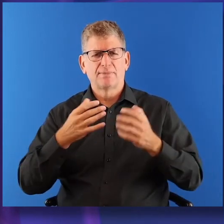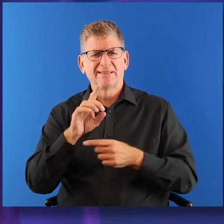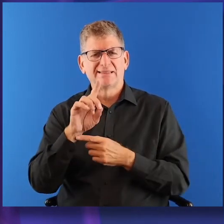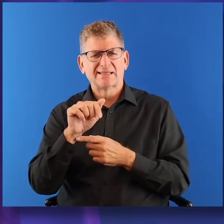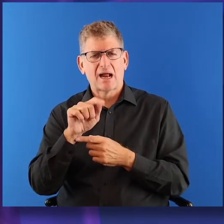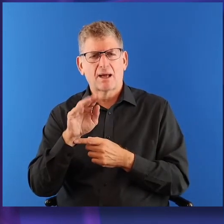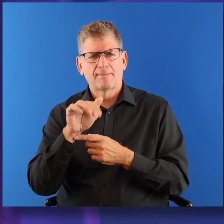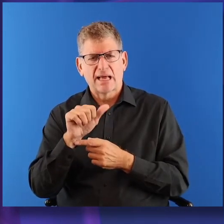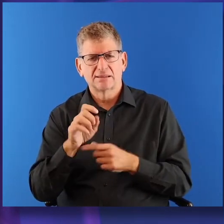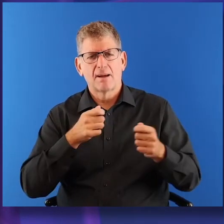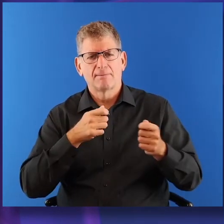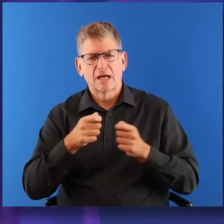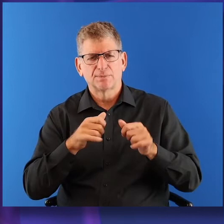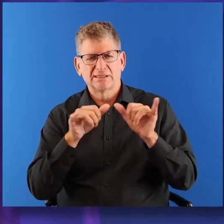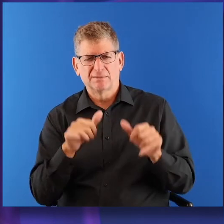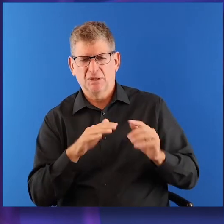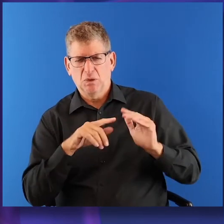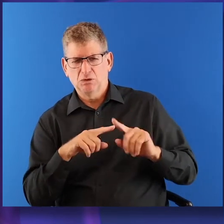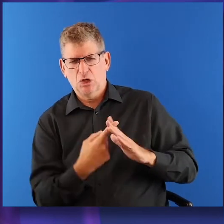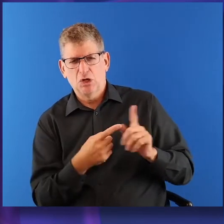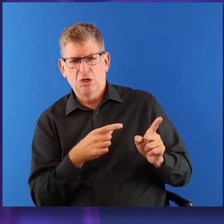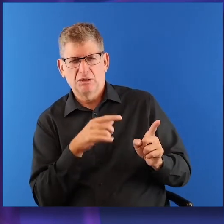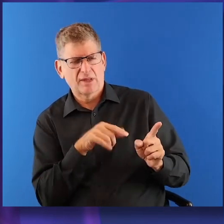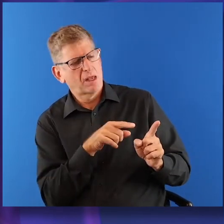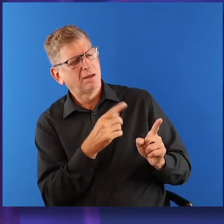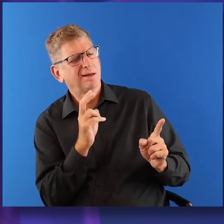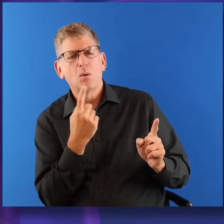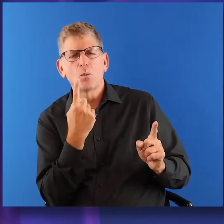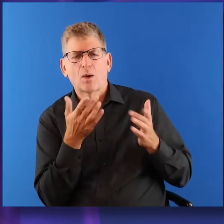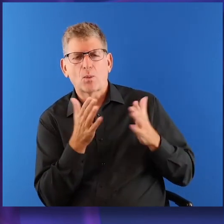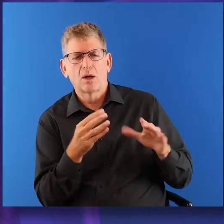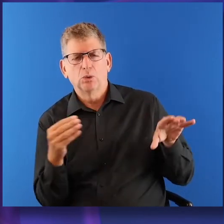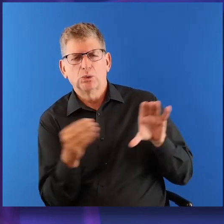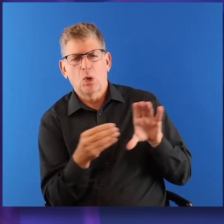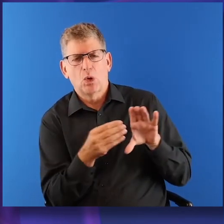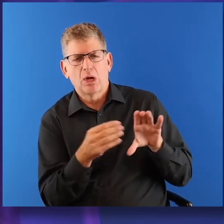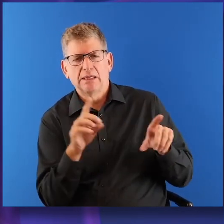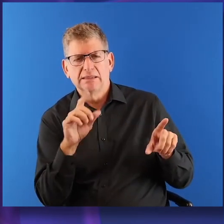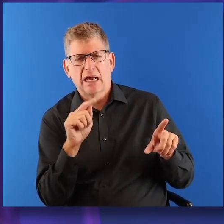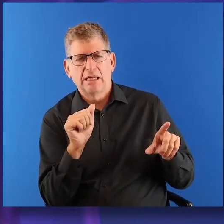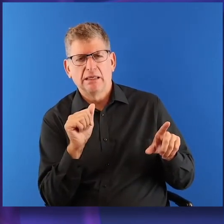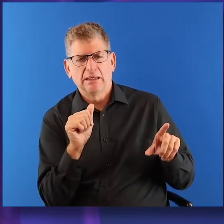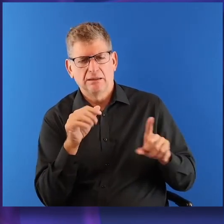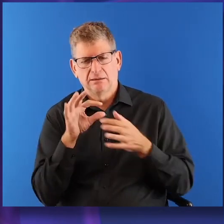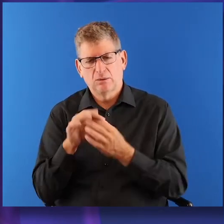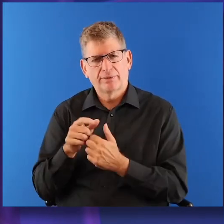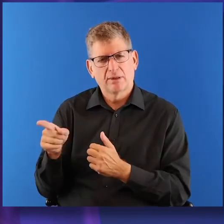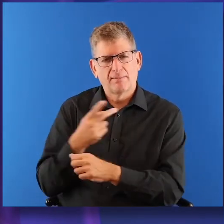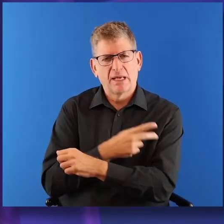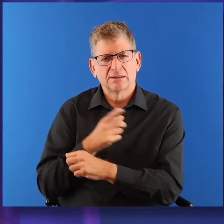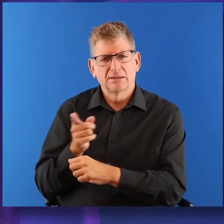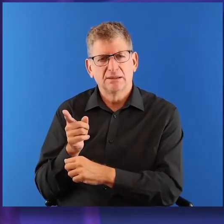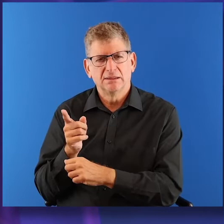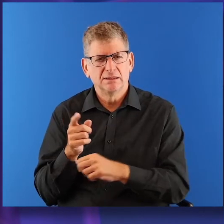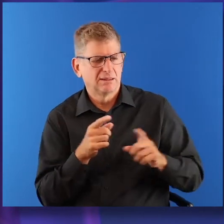now describe as a Database Management System. It was a way to store data around the patient and build